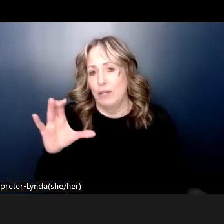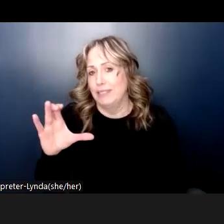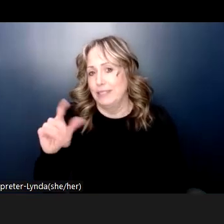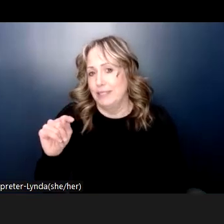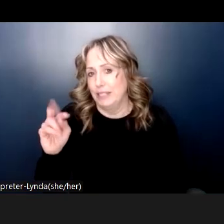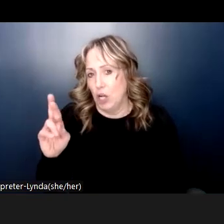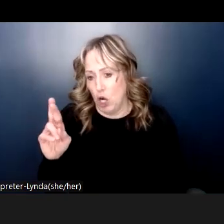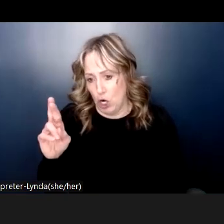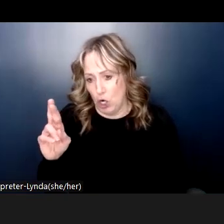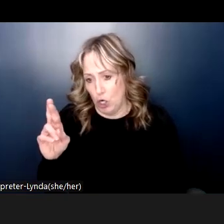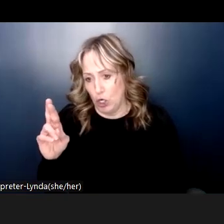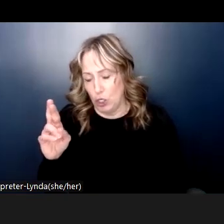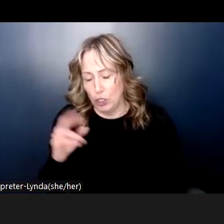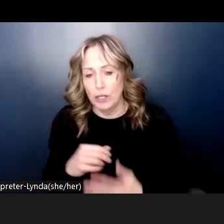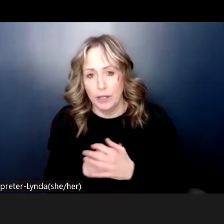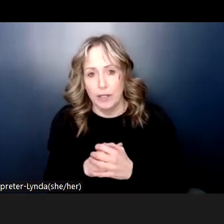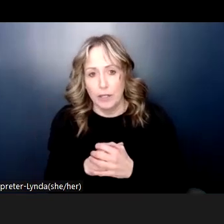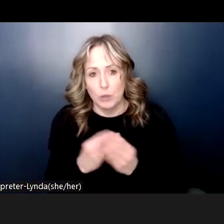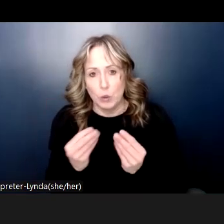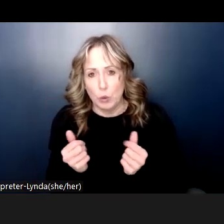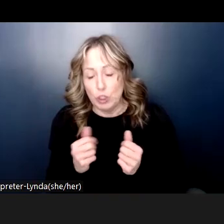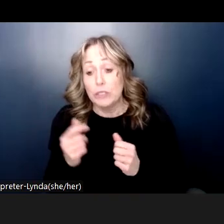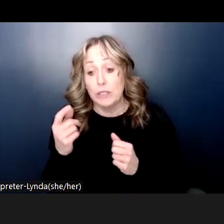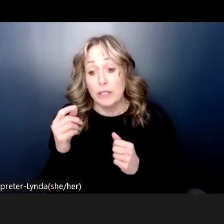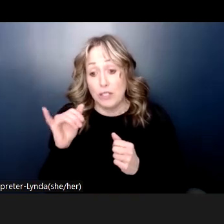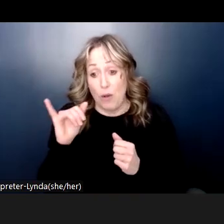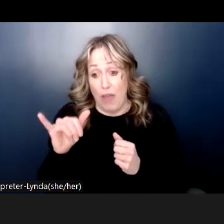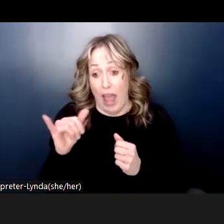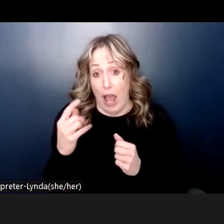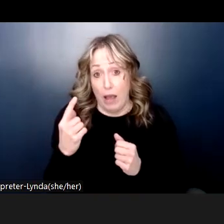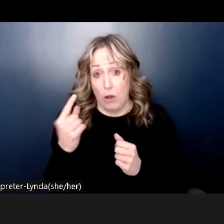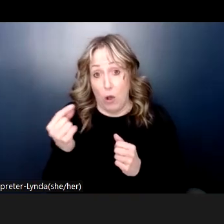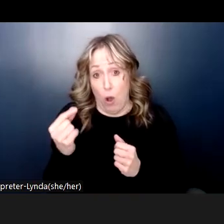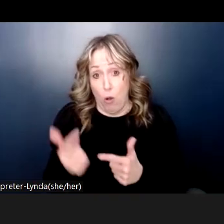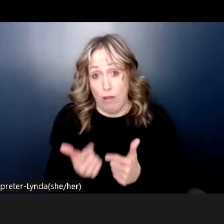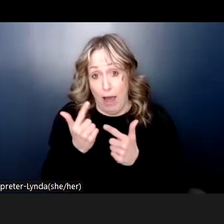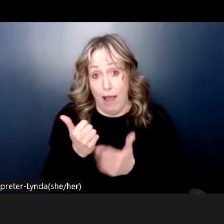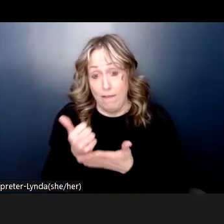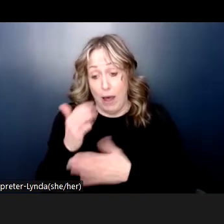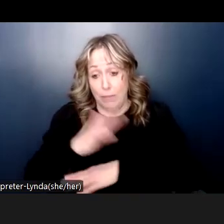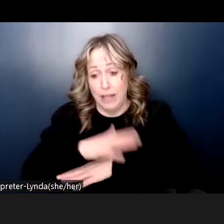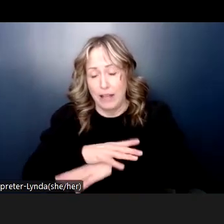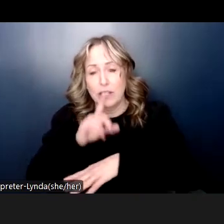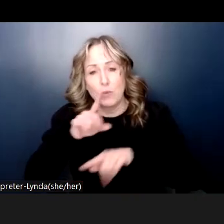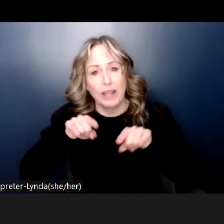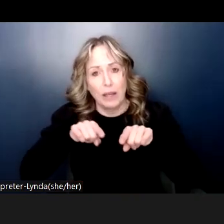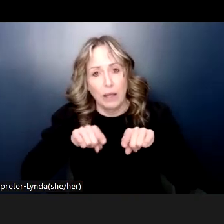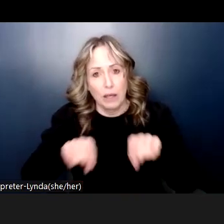Important to note, the mosaic Lookalike helpdesk is operating in parallel to the CR solution desk.